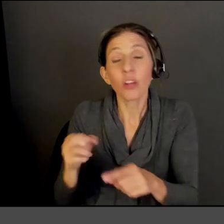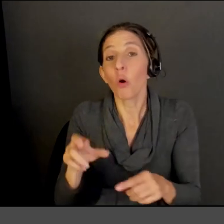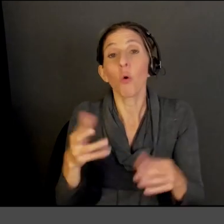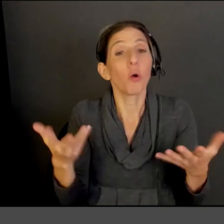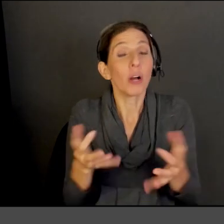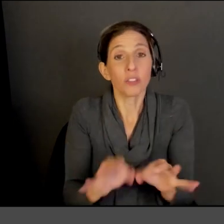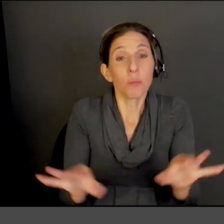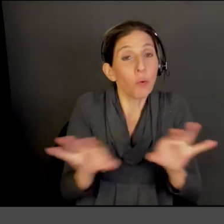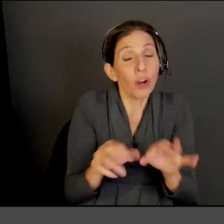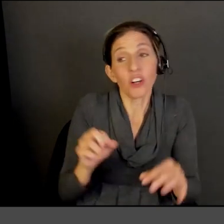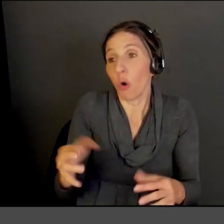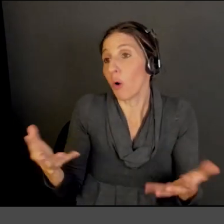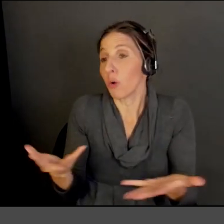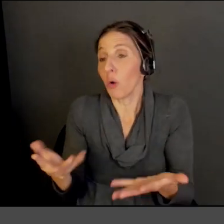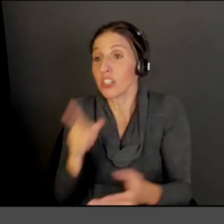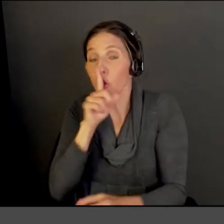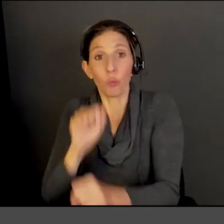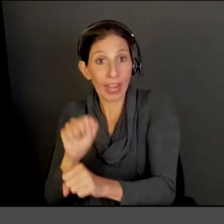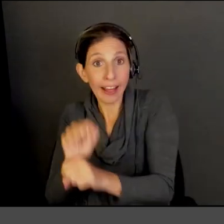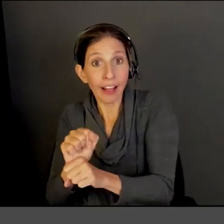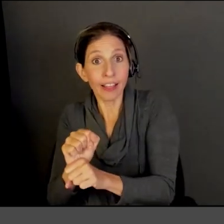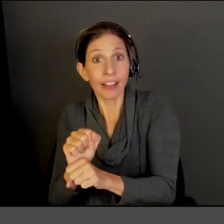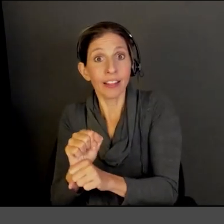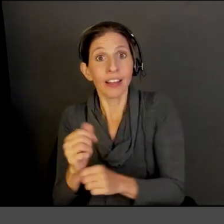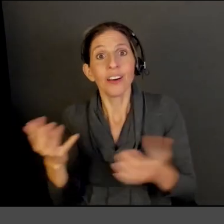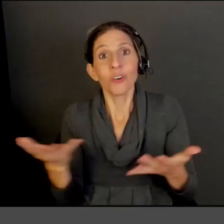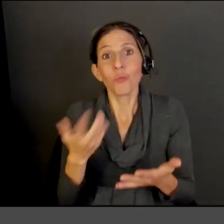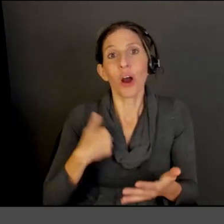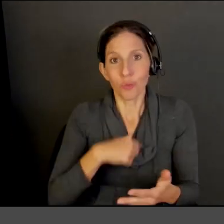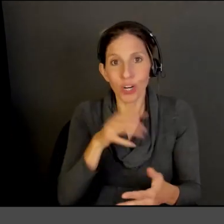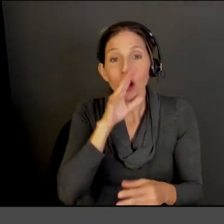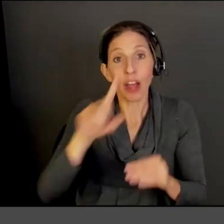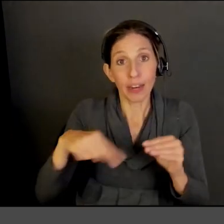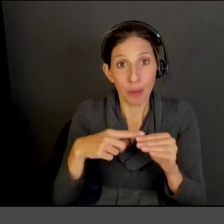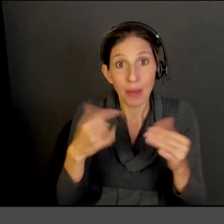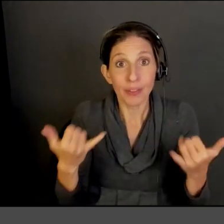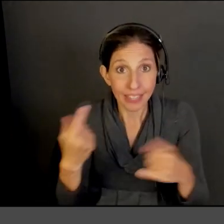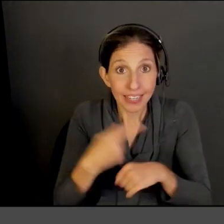WHAT WE'RE TALKING ABOUT TODAY IS GOING TO KIND OF RESOLVE THAT.